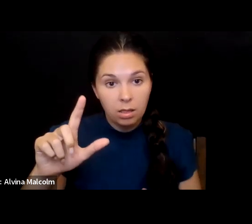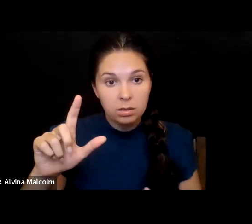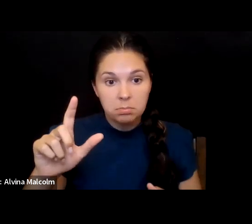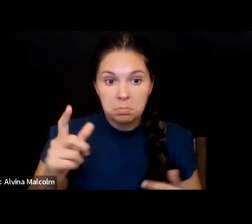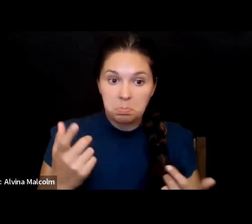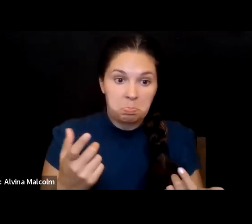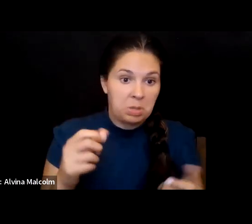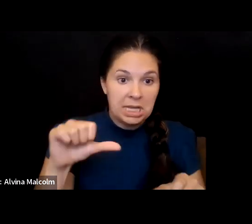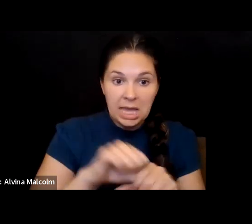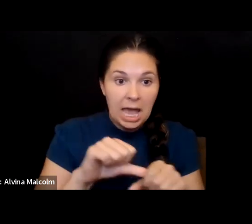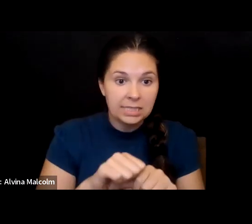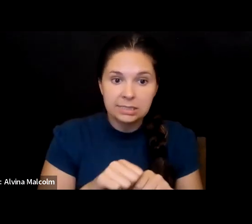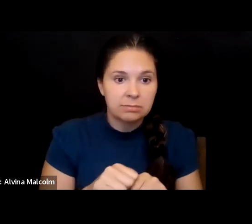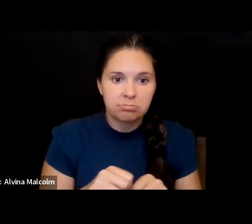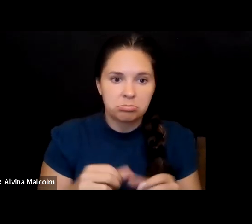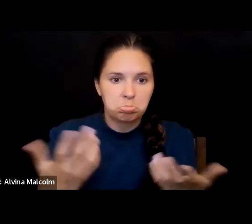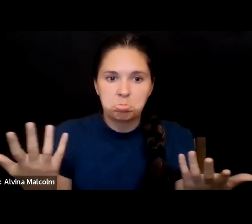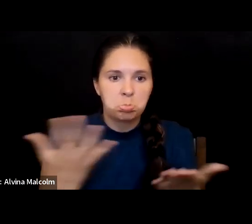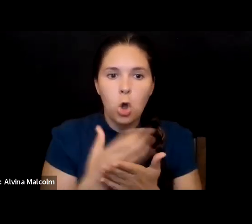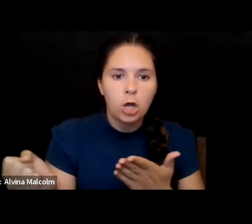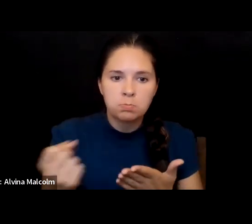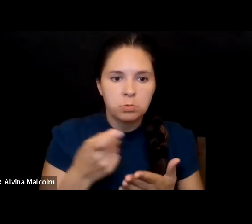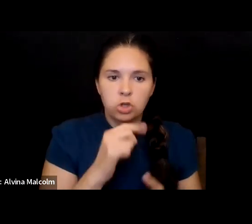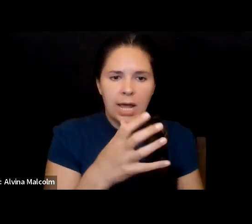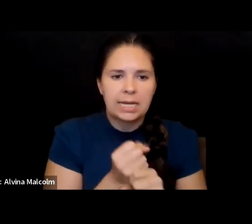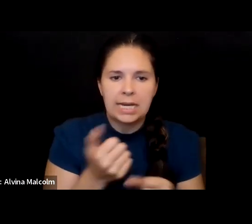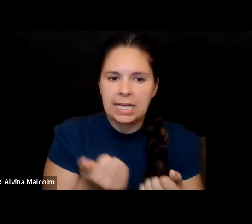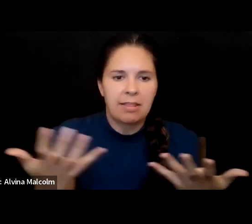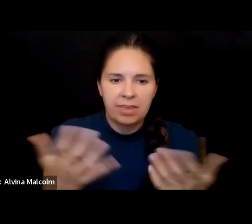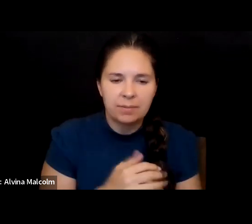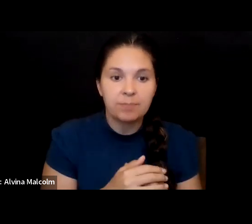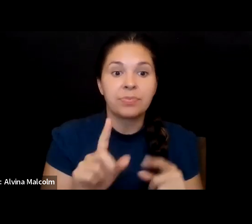delivering gasoline; however, some of our CILs do that. That happened in